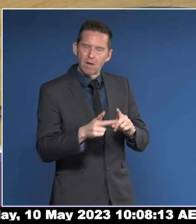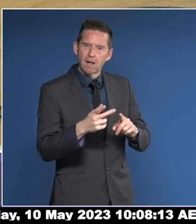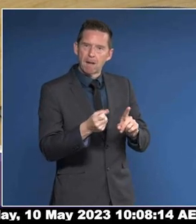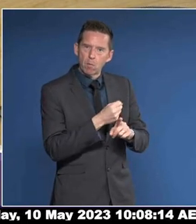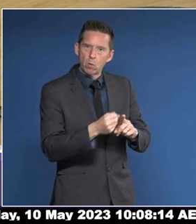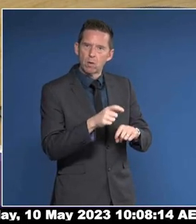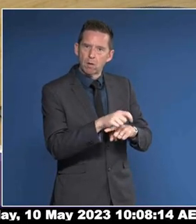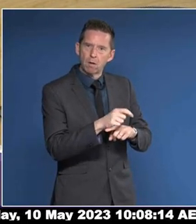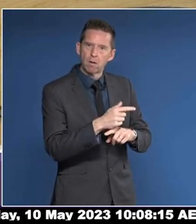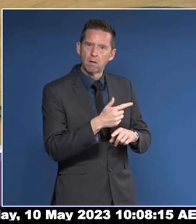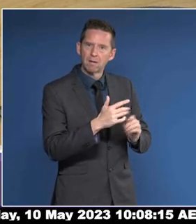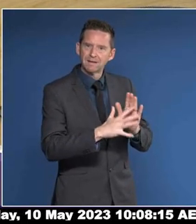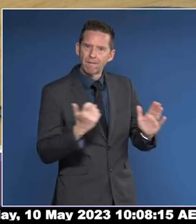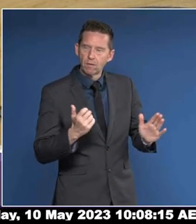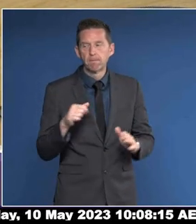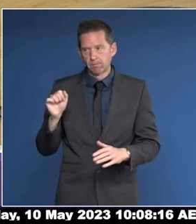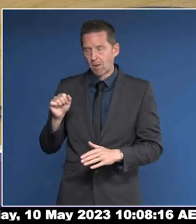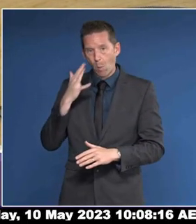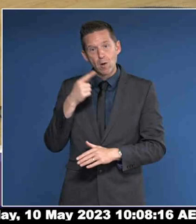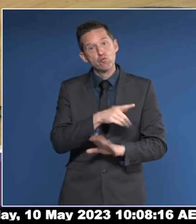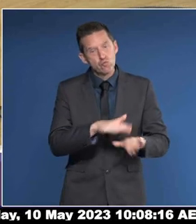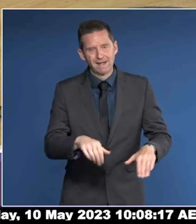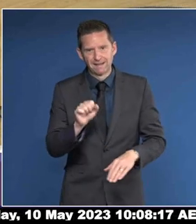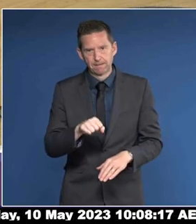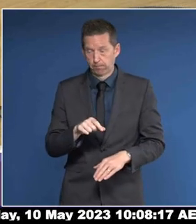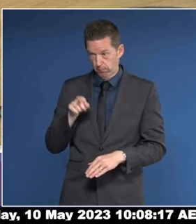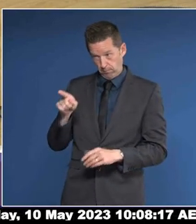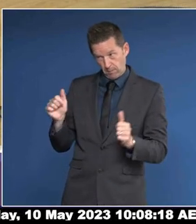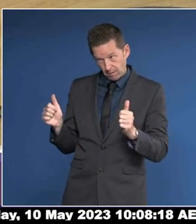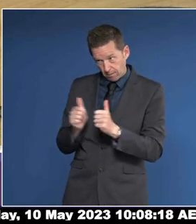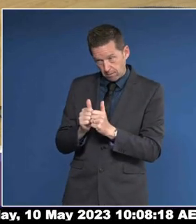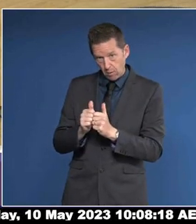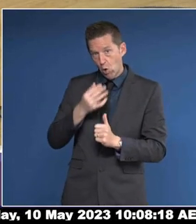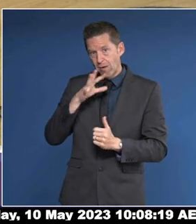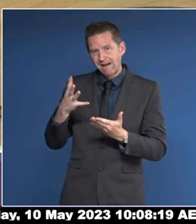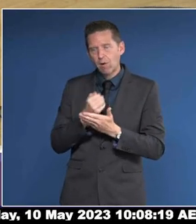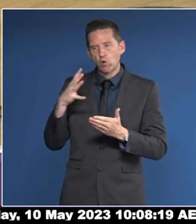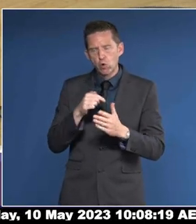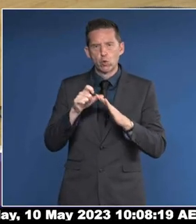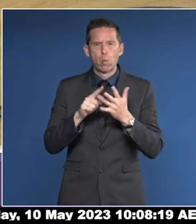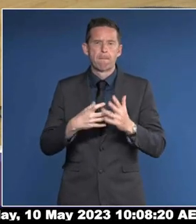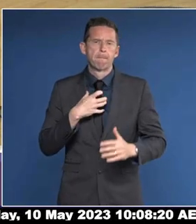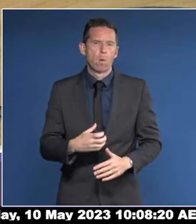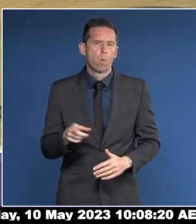Do you accept and agree that Child Safety could have done more to prevent